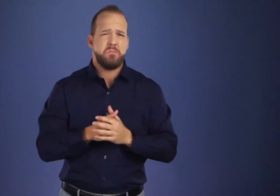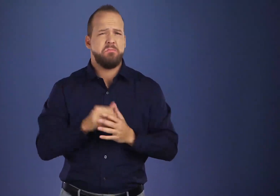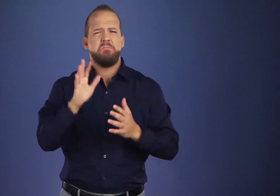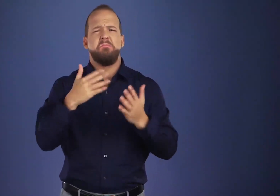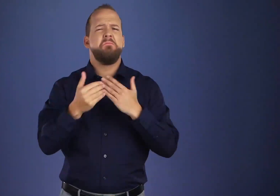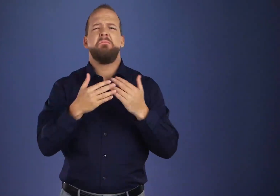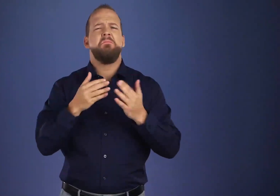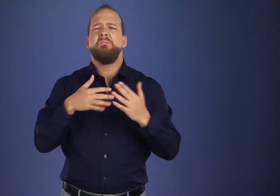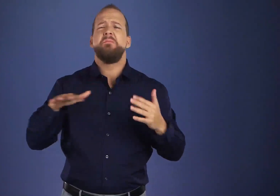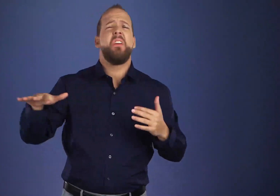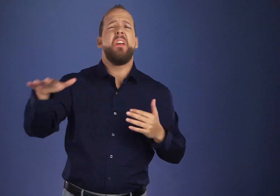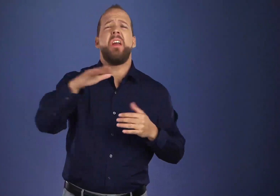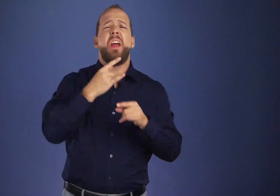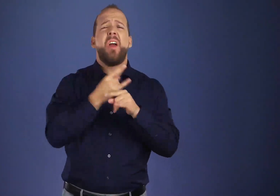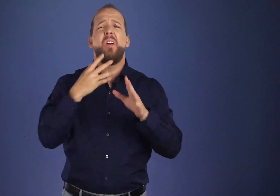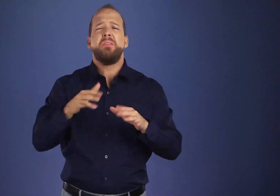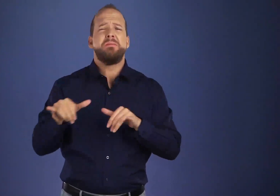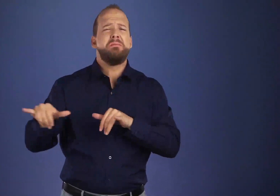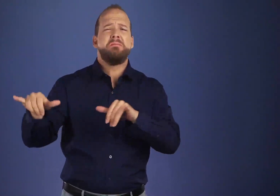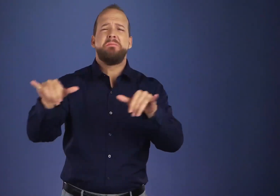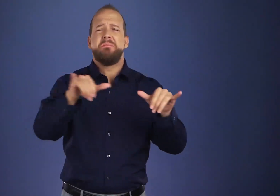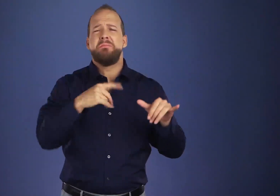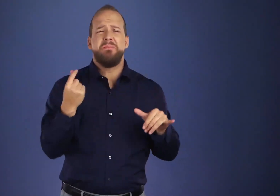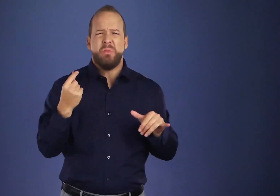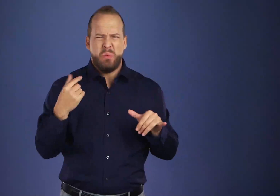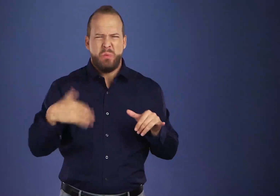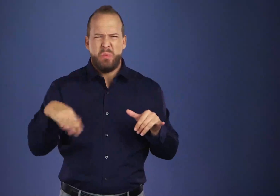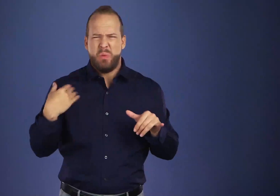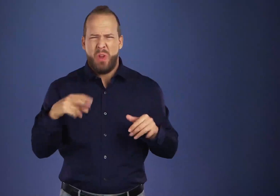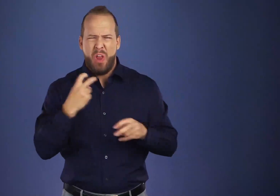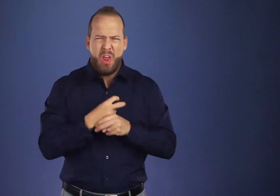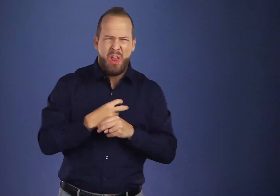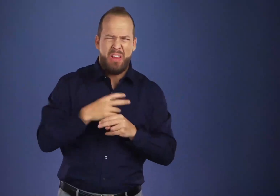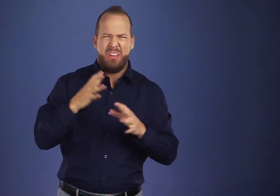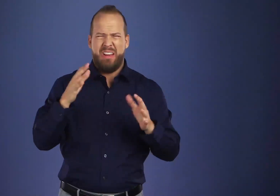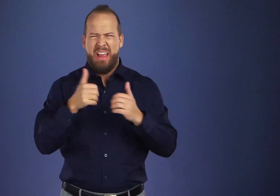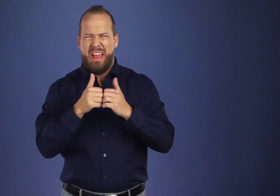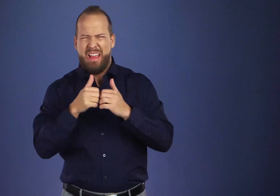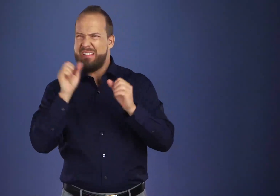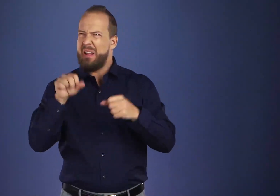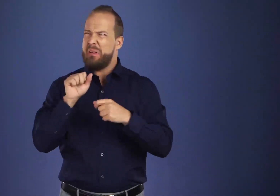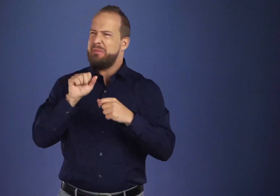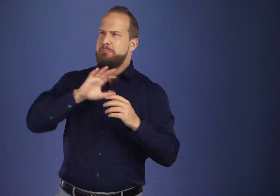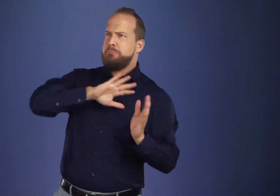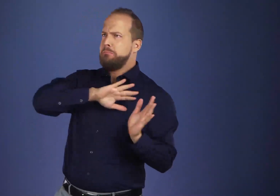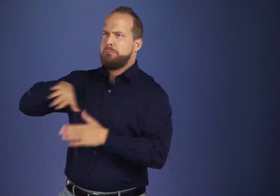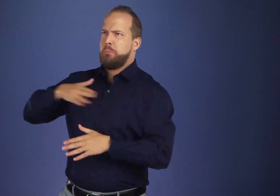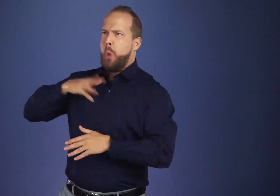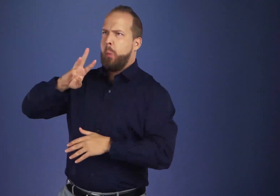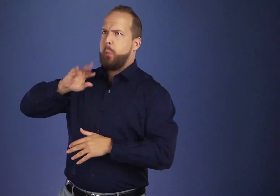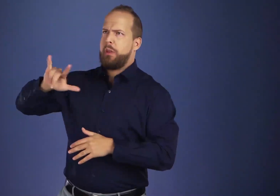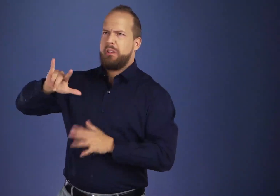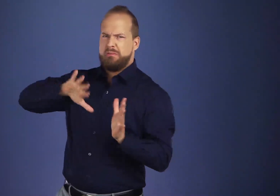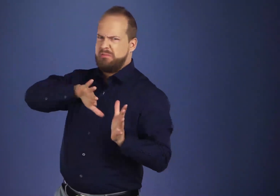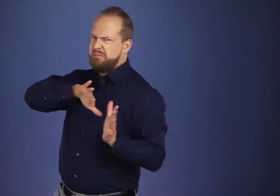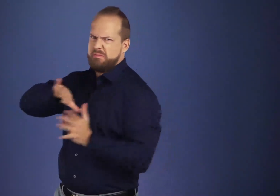No matter how much one wishes to try, exactly how can he turn his own will and his own life